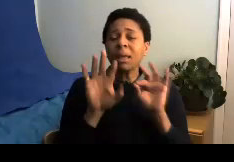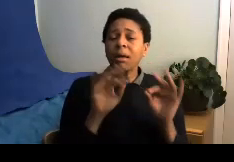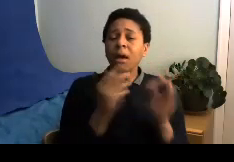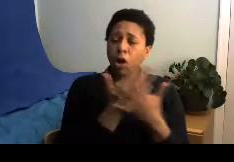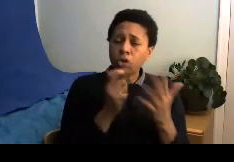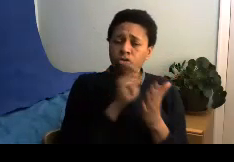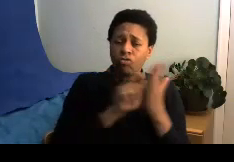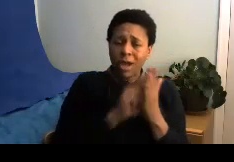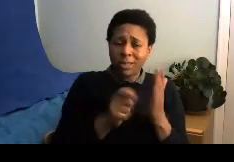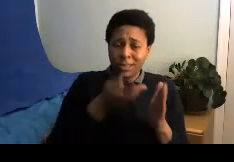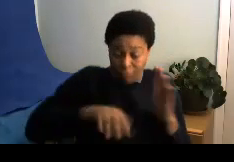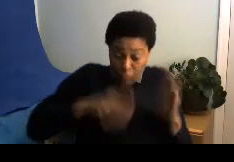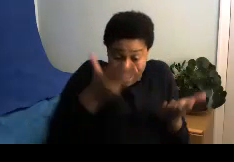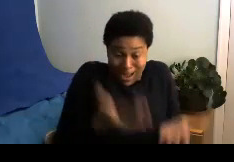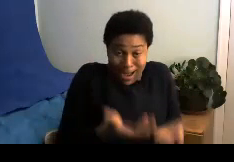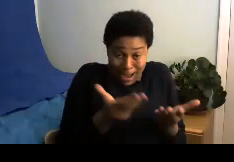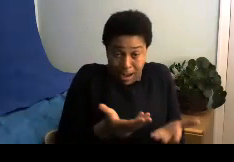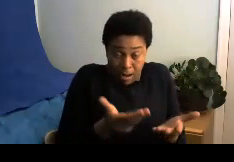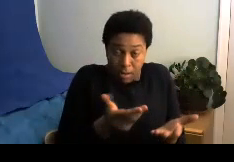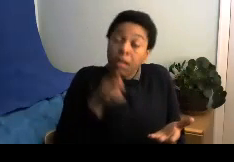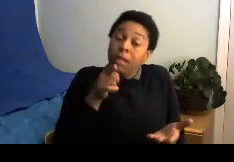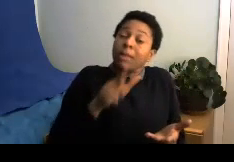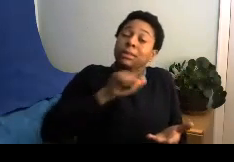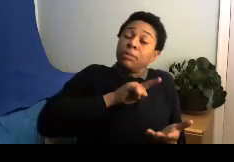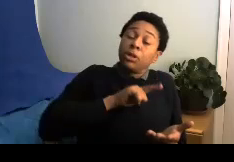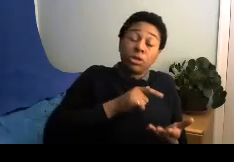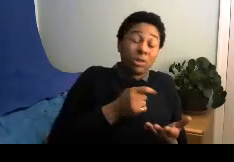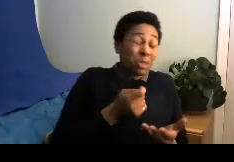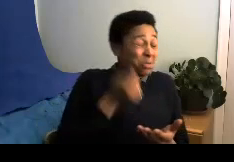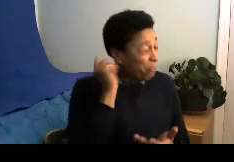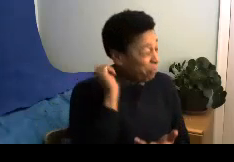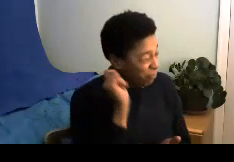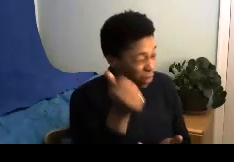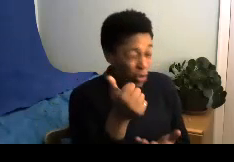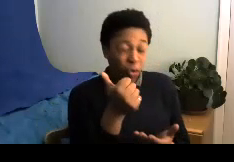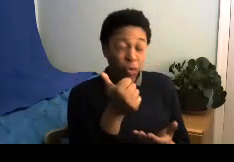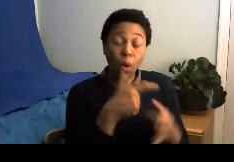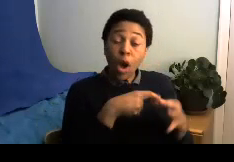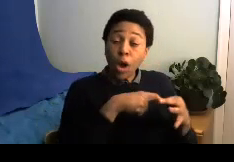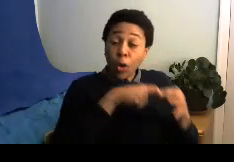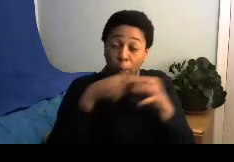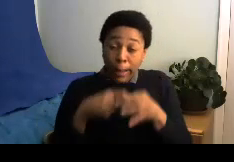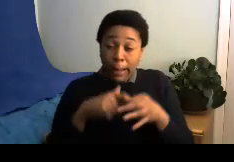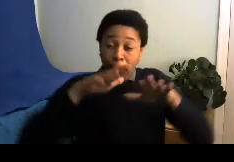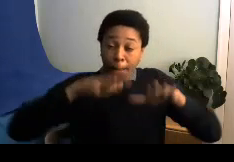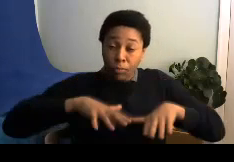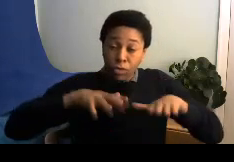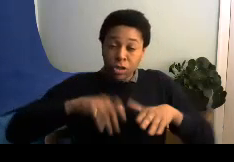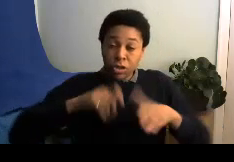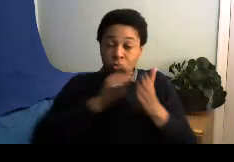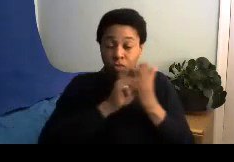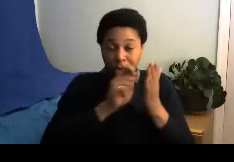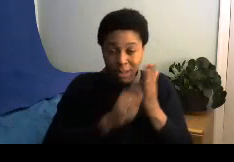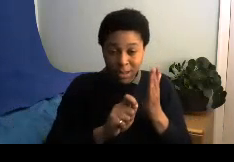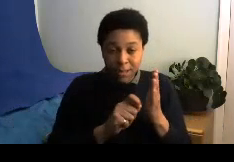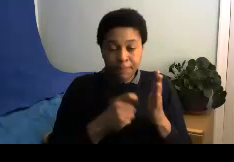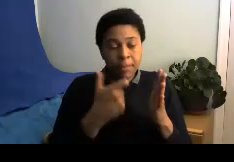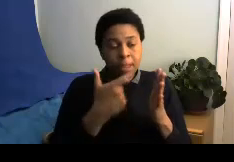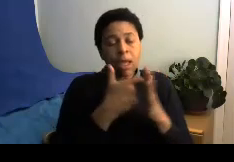simply because there've just been so few Black queer British voices. Um, Kei Miller, of course everyone should read his